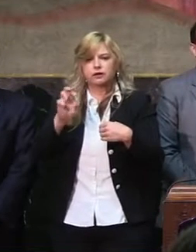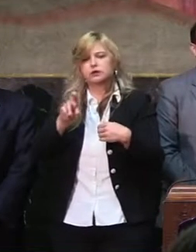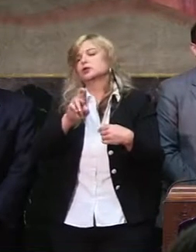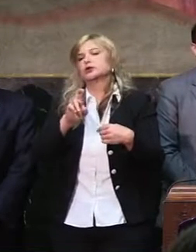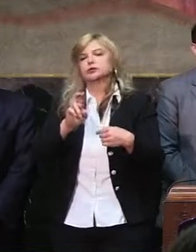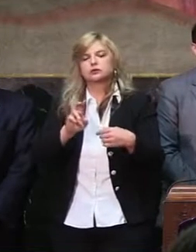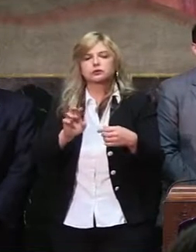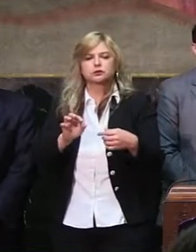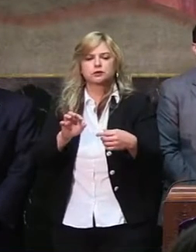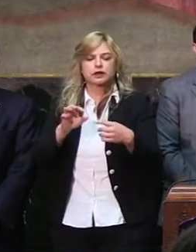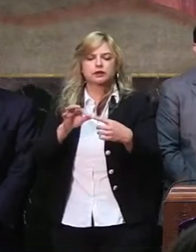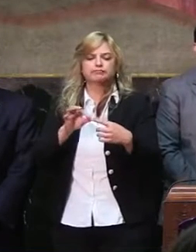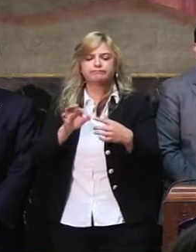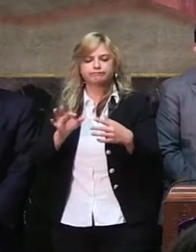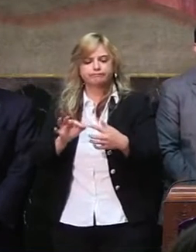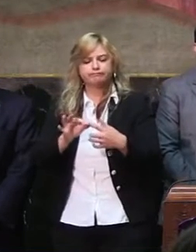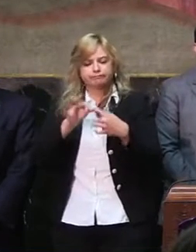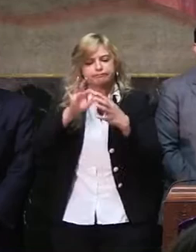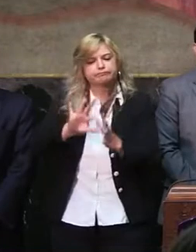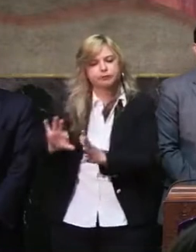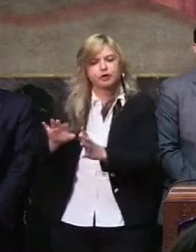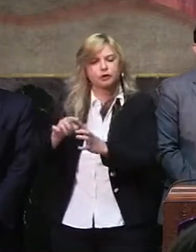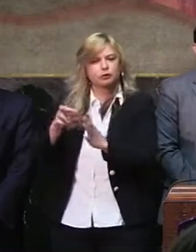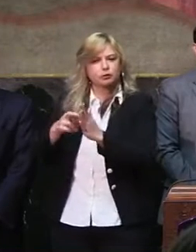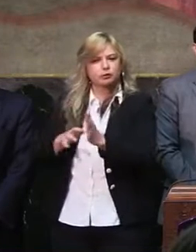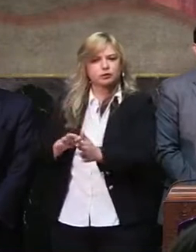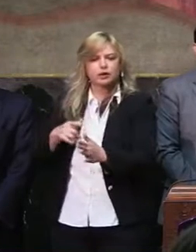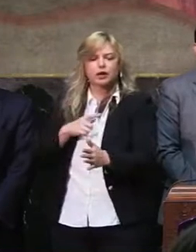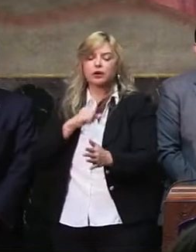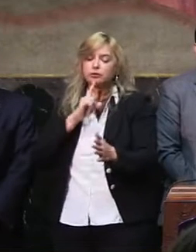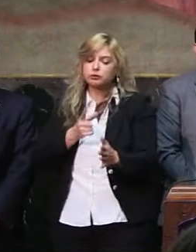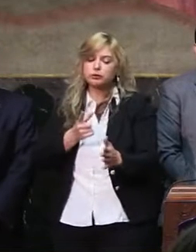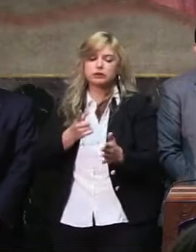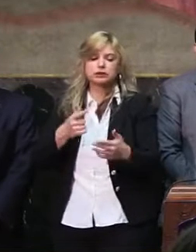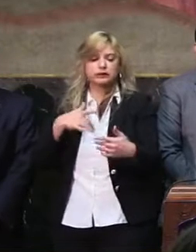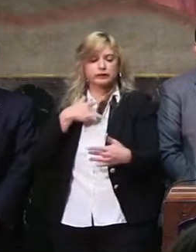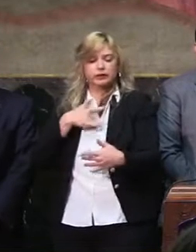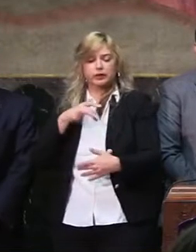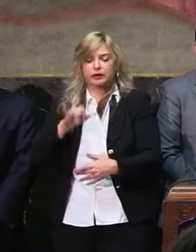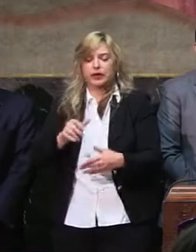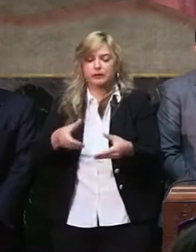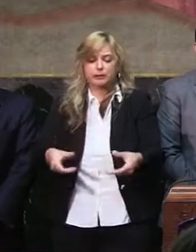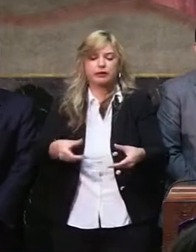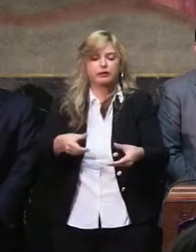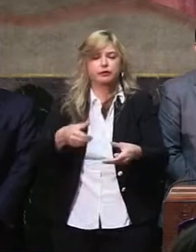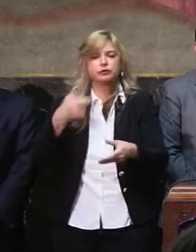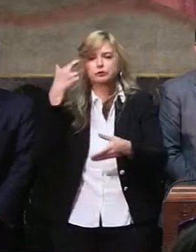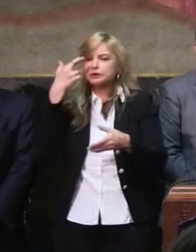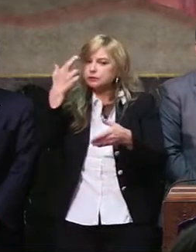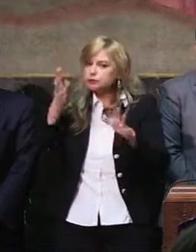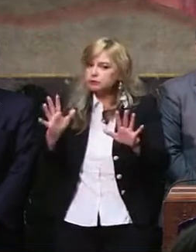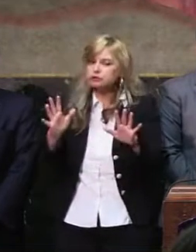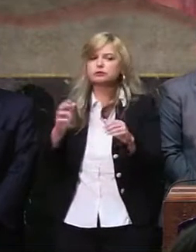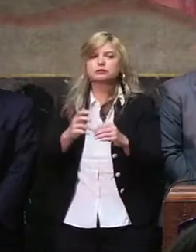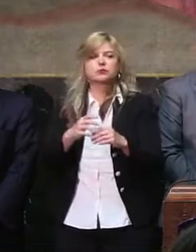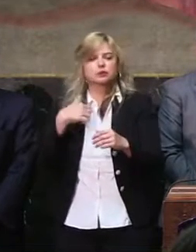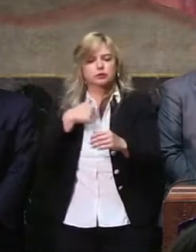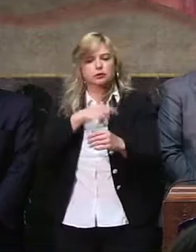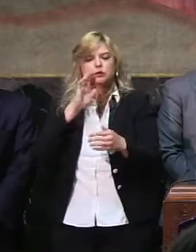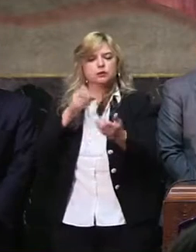I commend the package plea I think it's reasonable we're going to support the package and I think that if it proves to